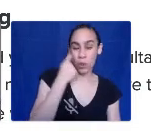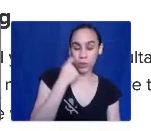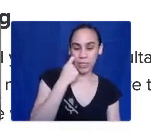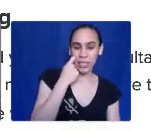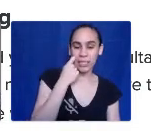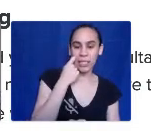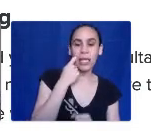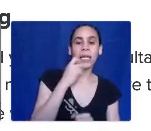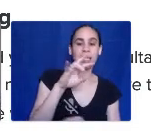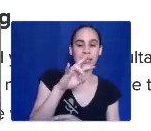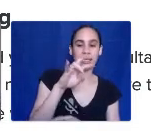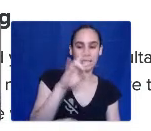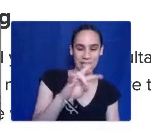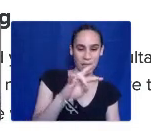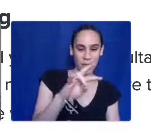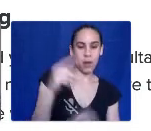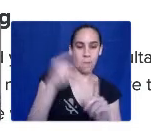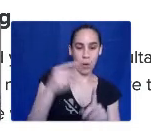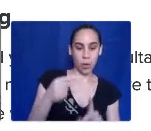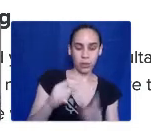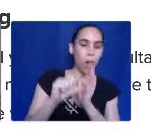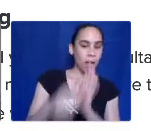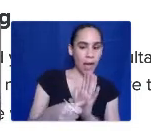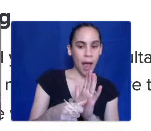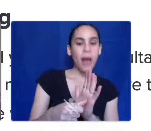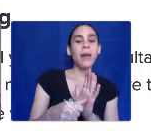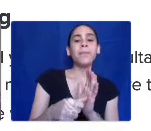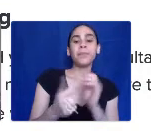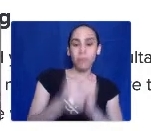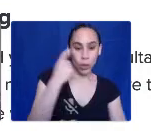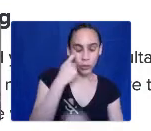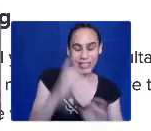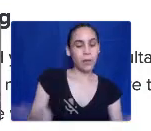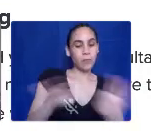your most recent experience is super important i mean you can talk more about that but you don't